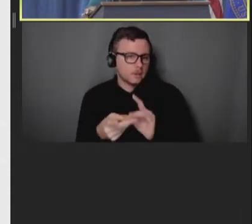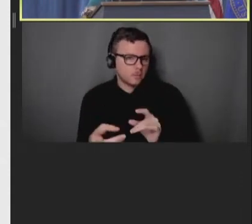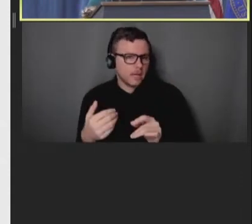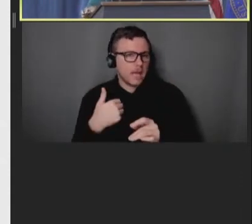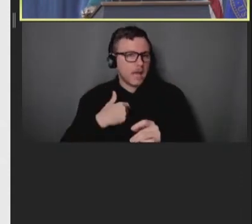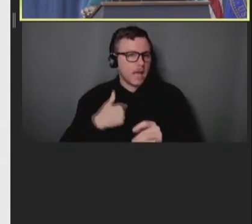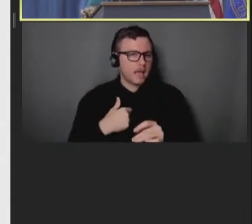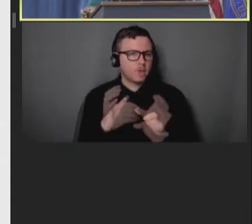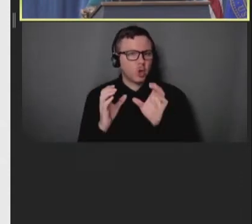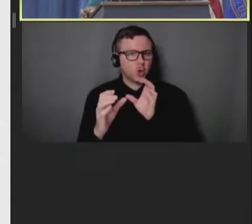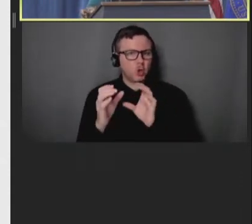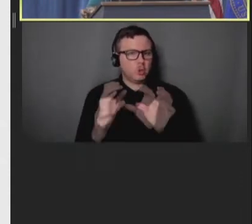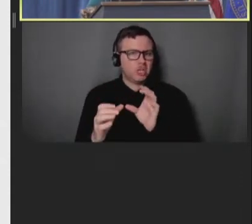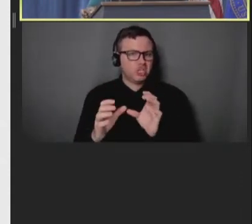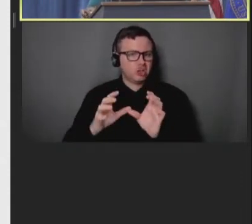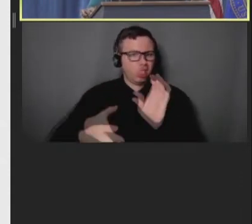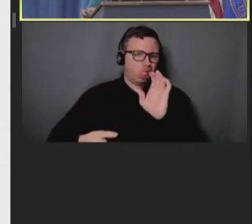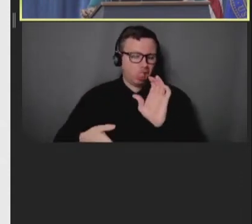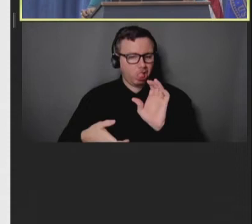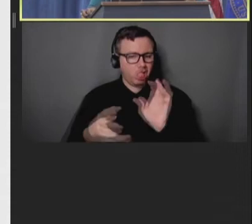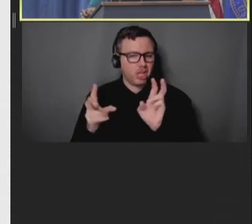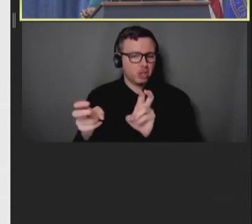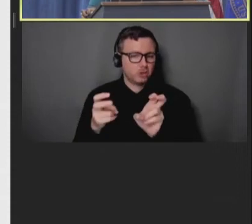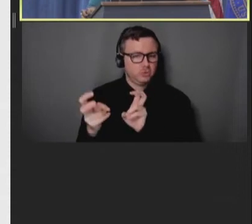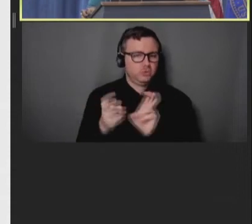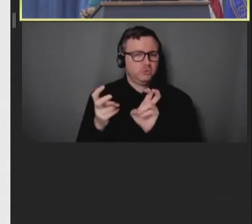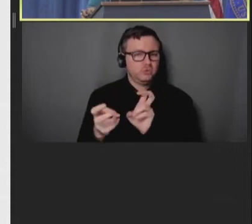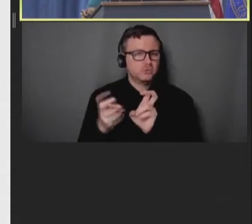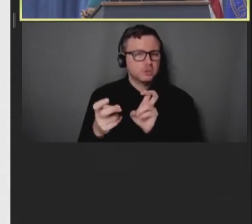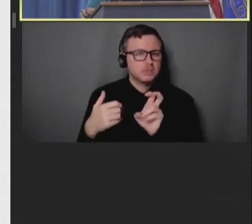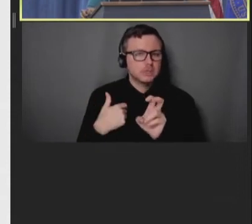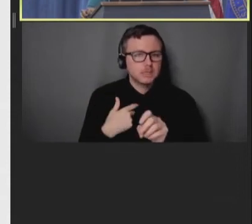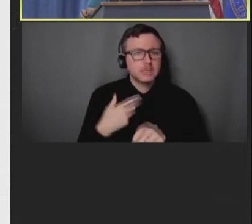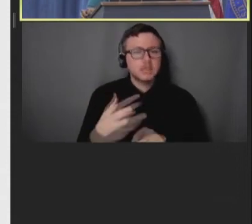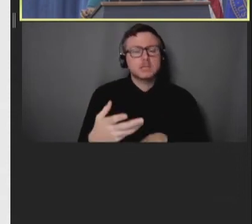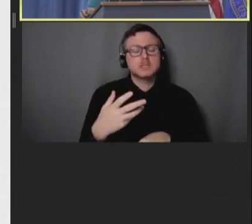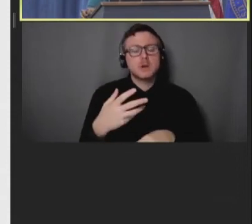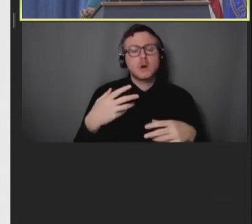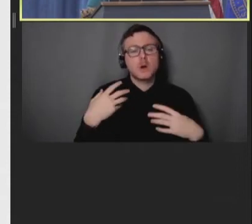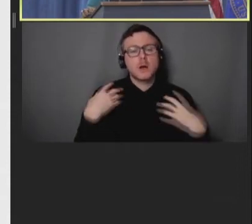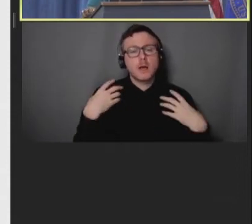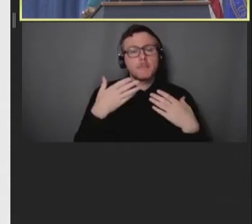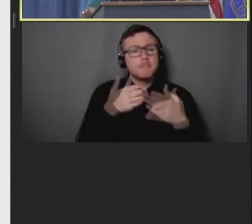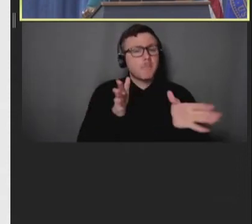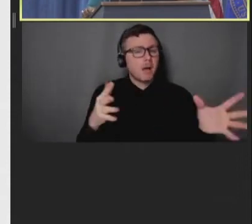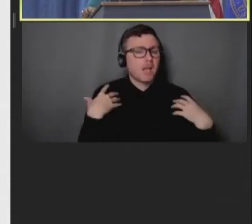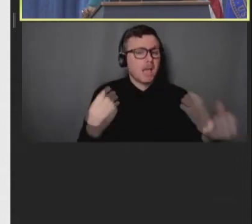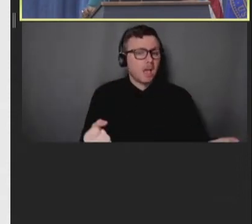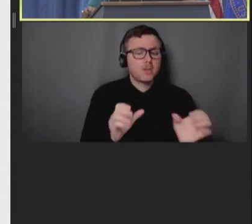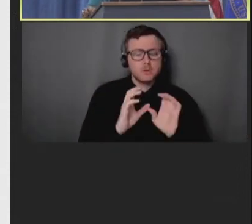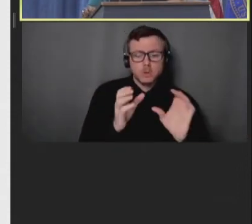issue. We have an issue in the way that public health is communicated to individuals who may not,